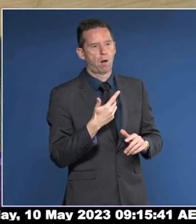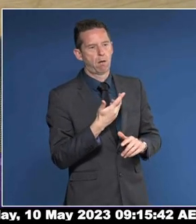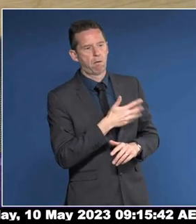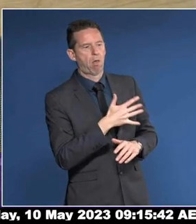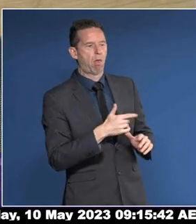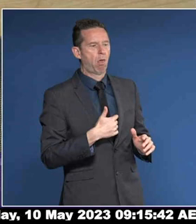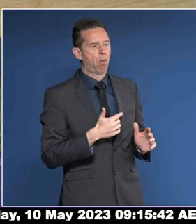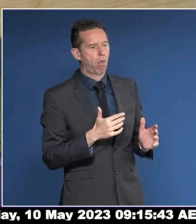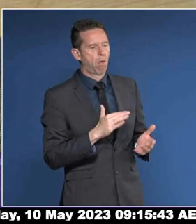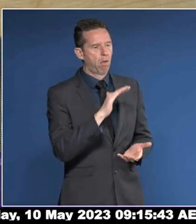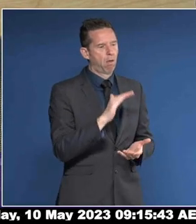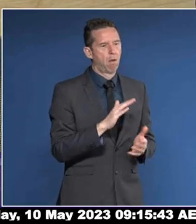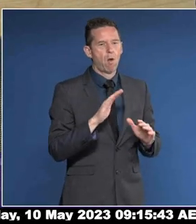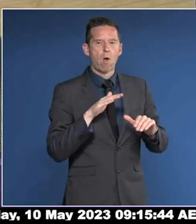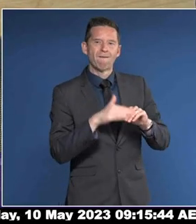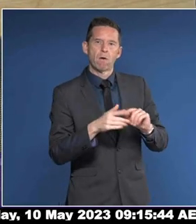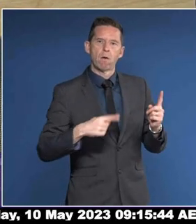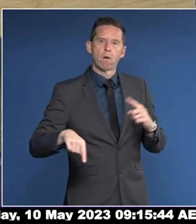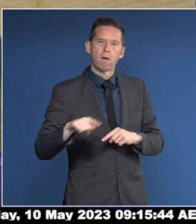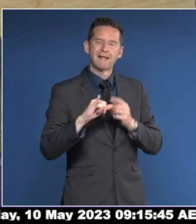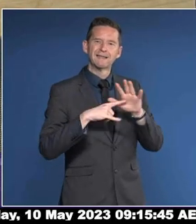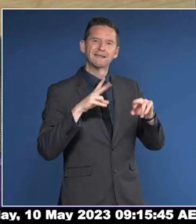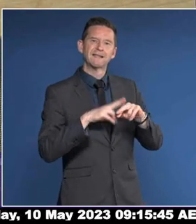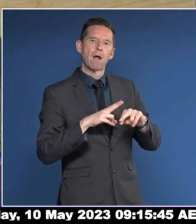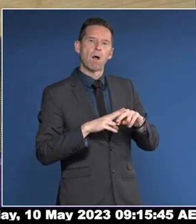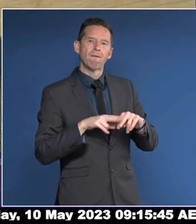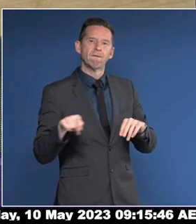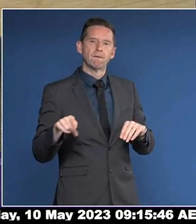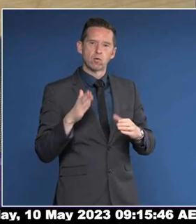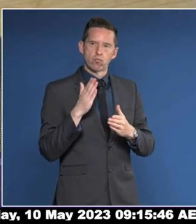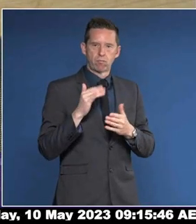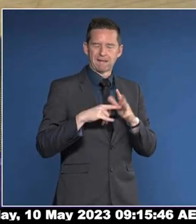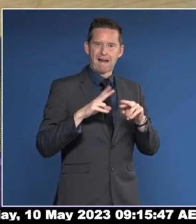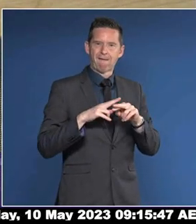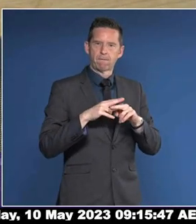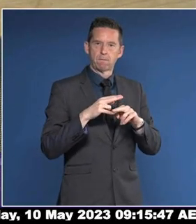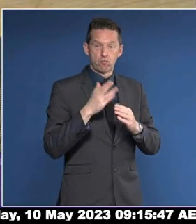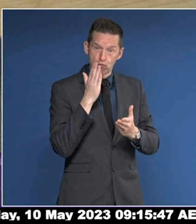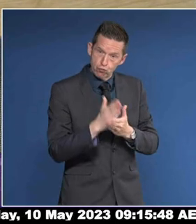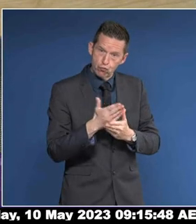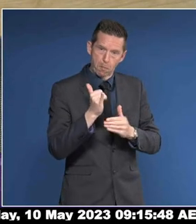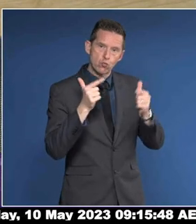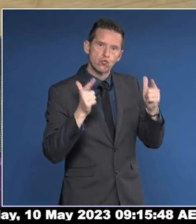practitioners overestimated the father's capacity to mitigate the risks present? No.